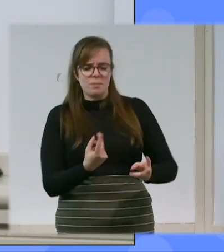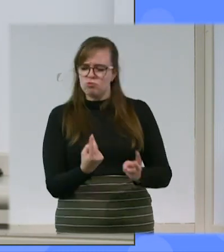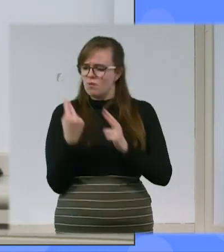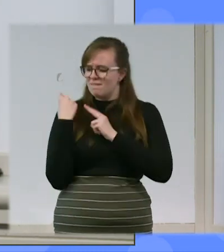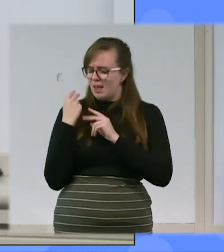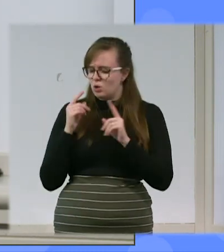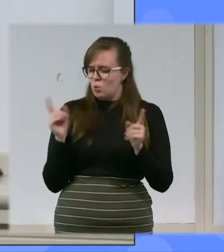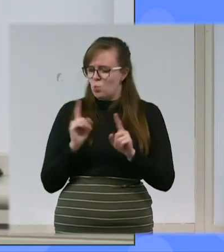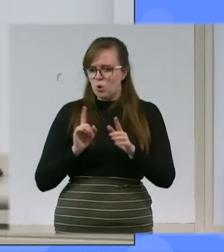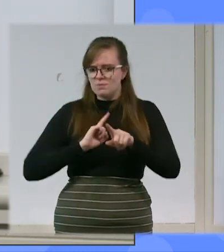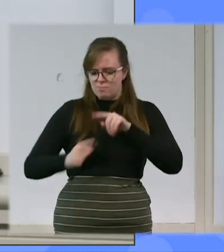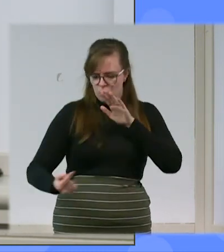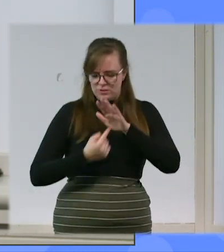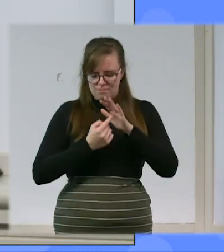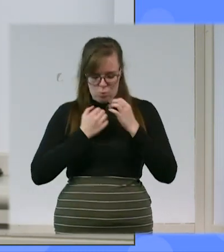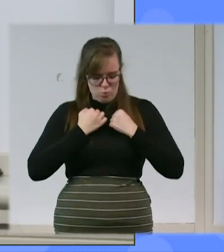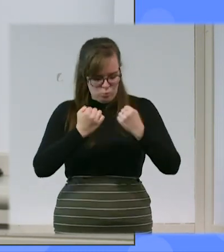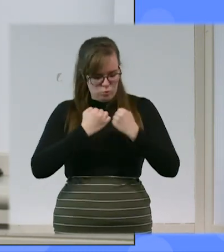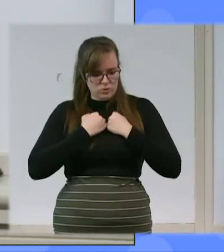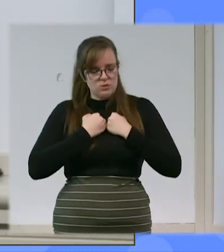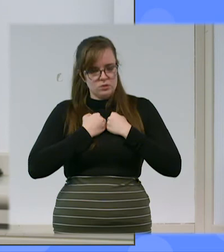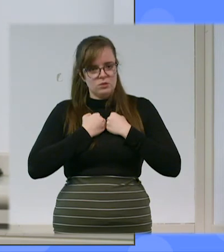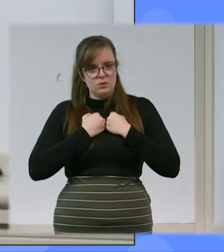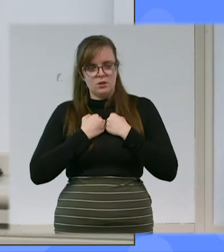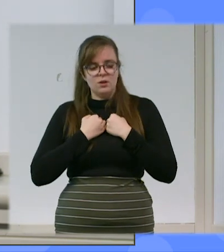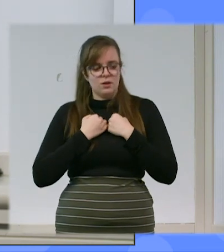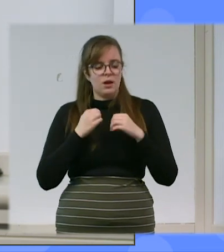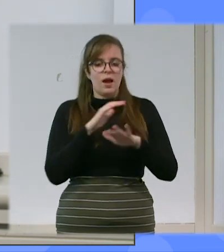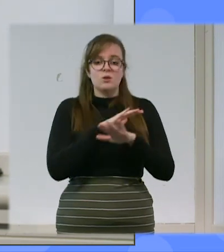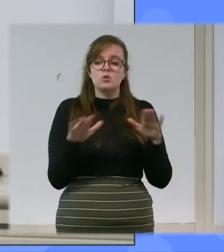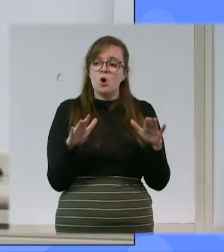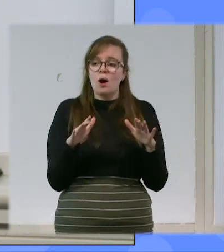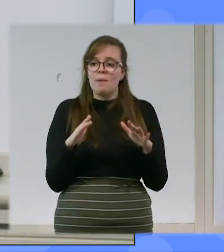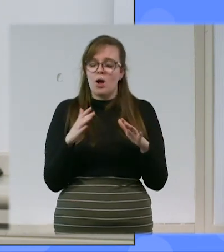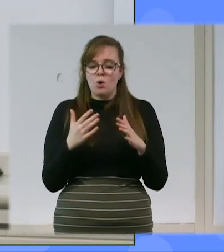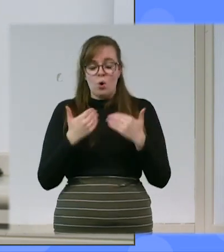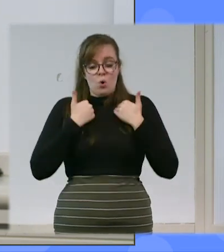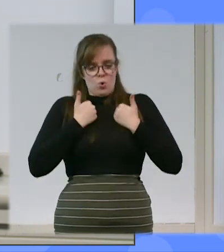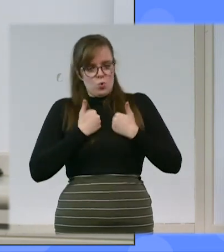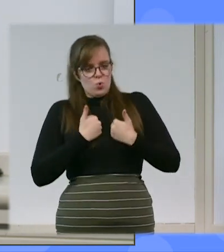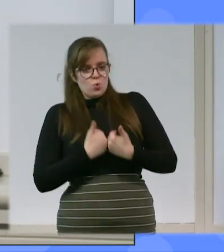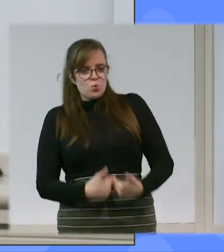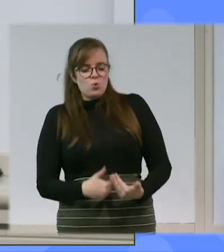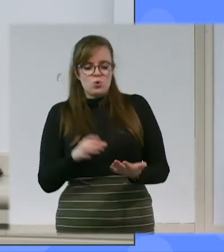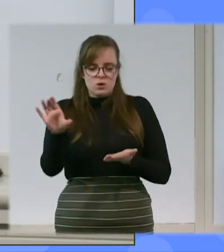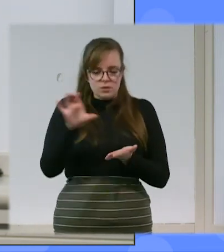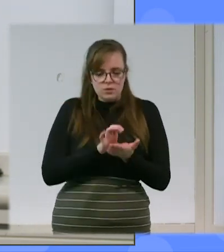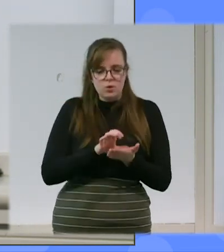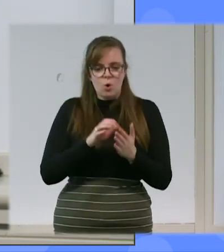matters to them what really matters to them and it's not about having huge amounts of wealth or fancy cars or massive houses it's about